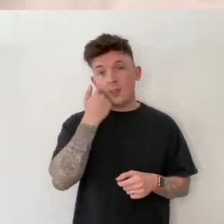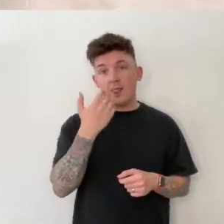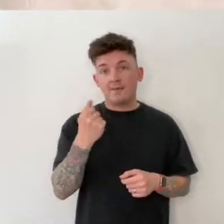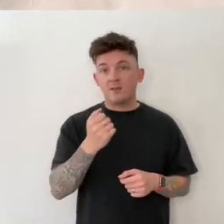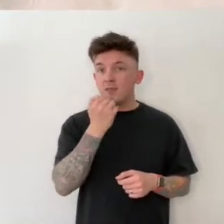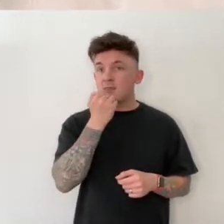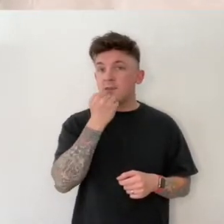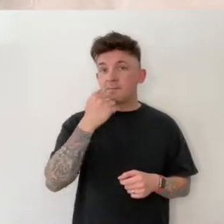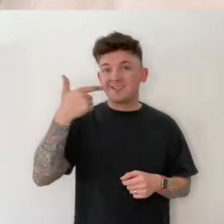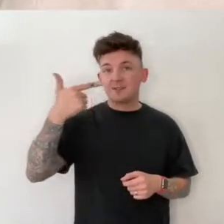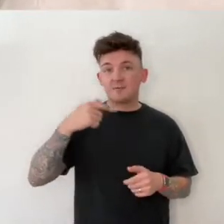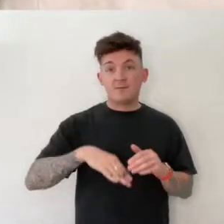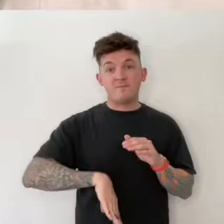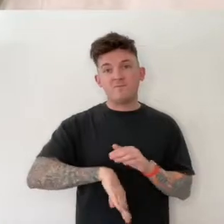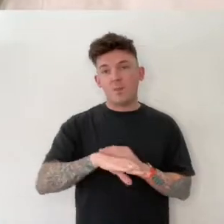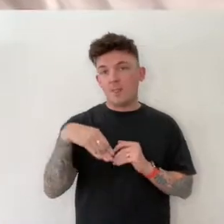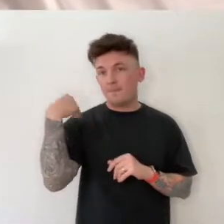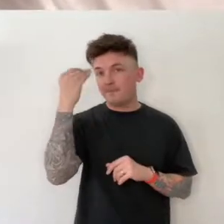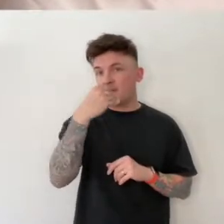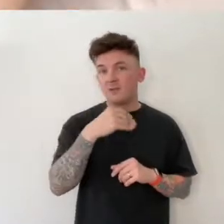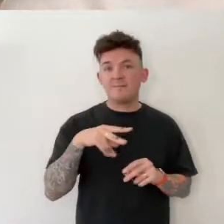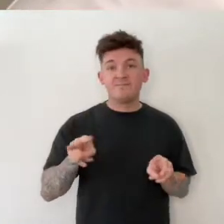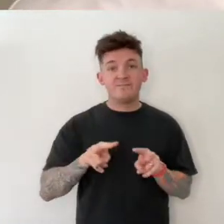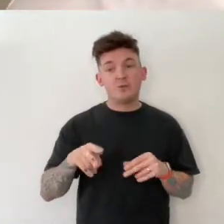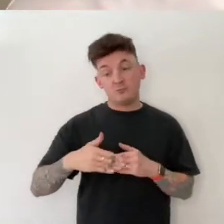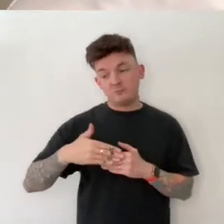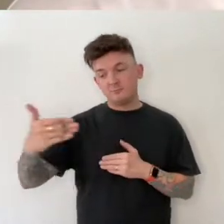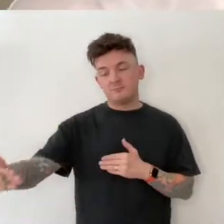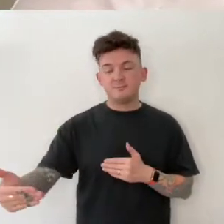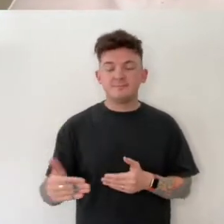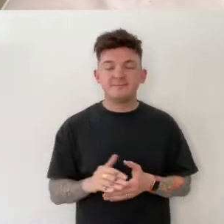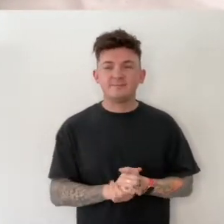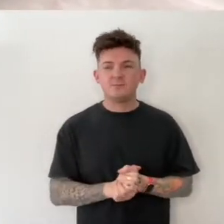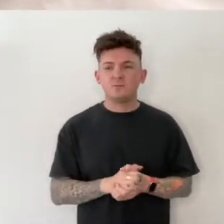a full face of number seven video. and what do you apply it with, do you do brush, sponge,